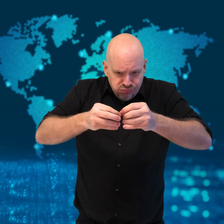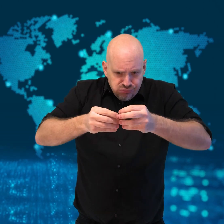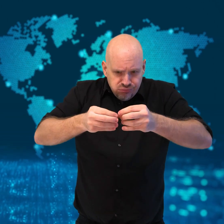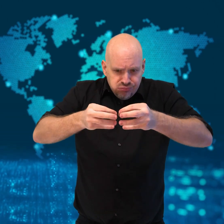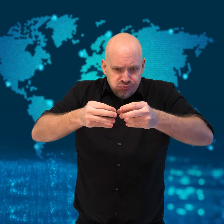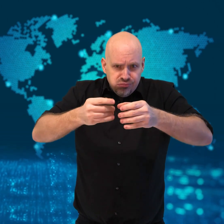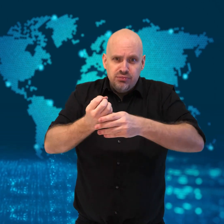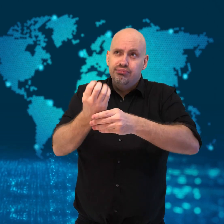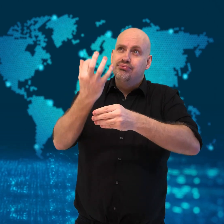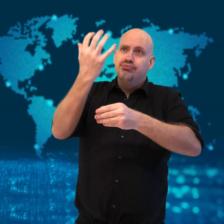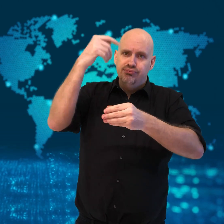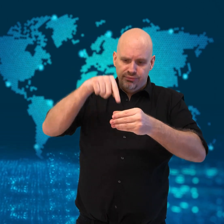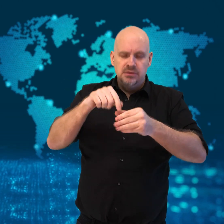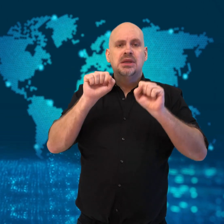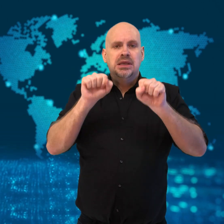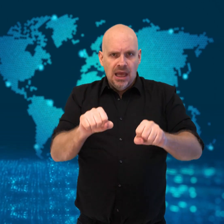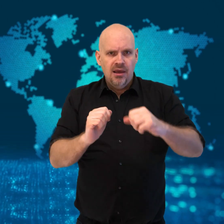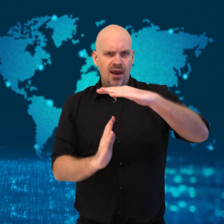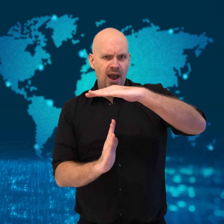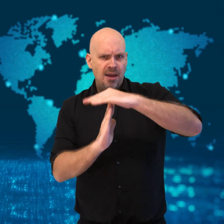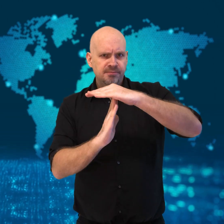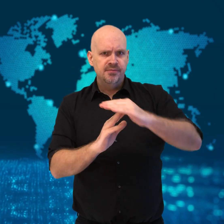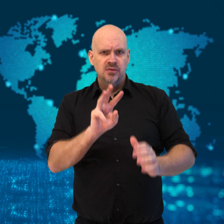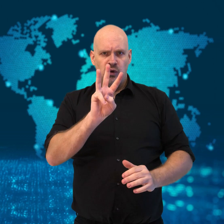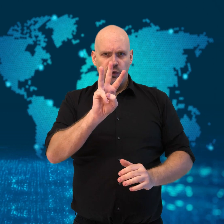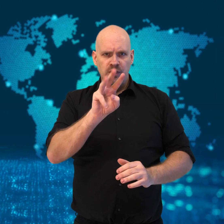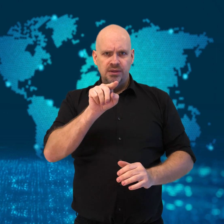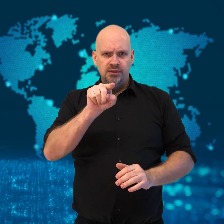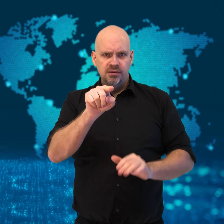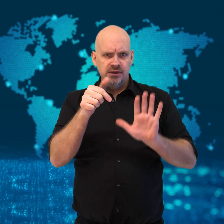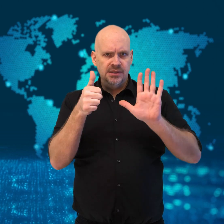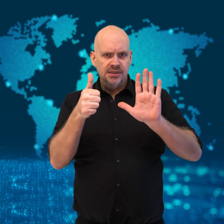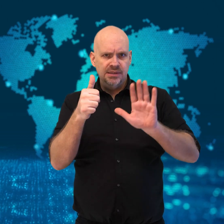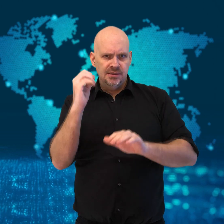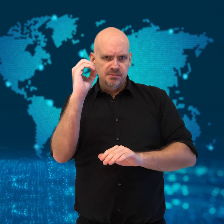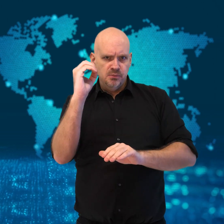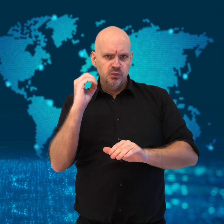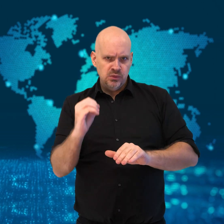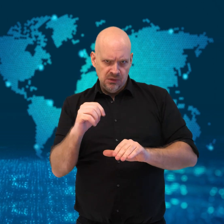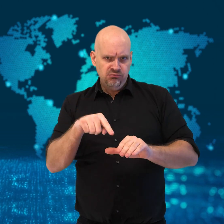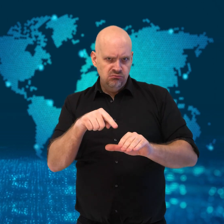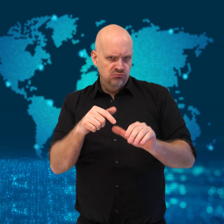The country was allowed to enrich uranium up to 3.6%